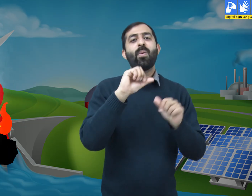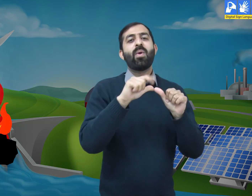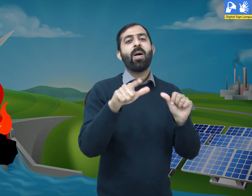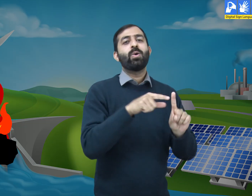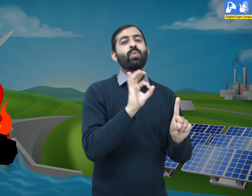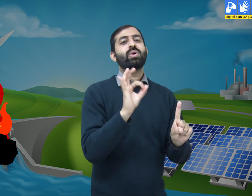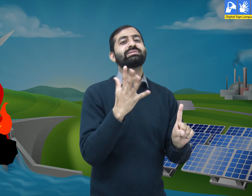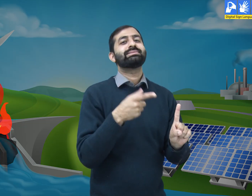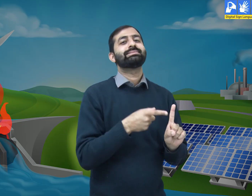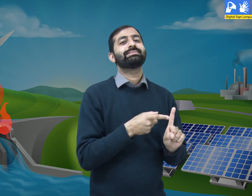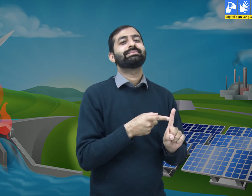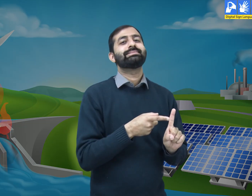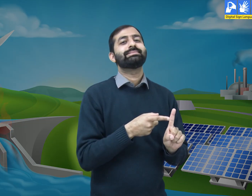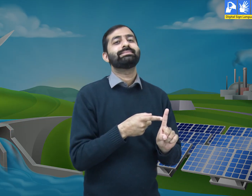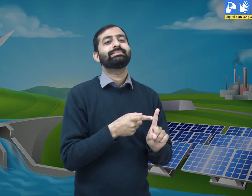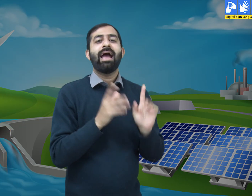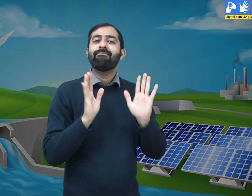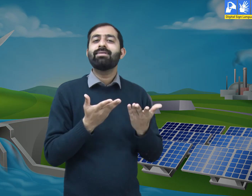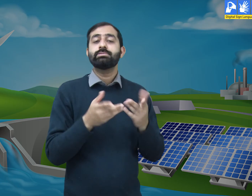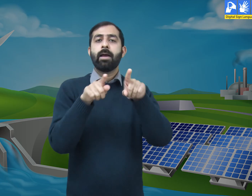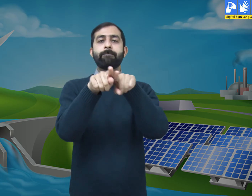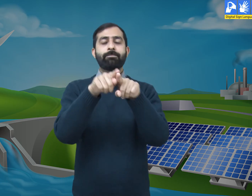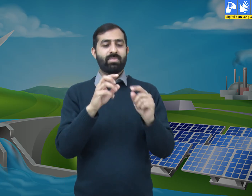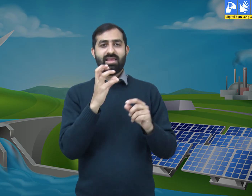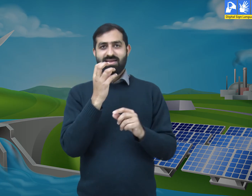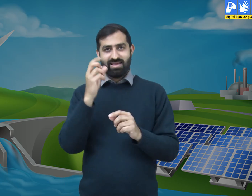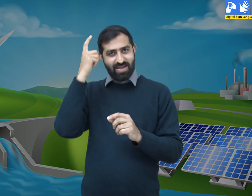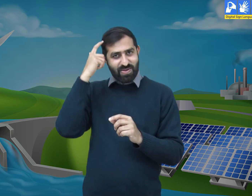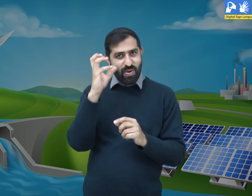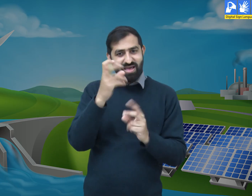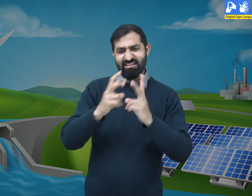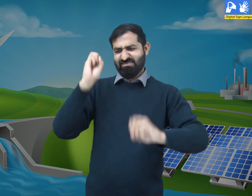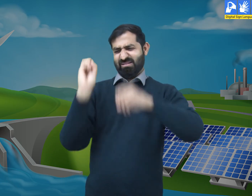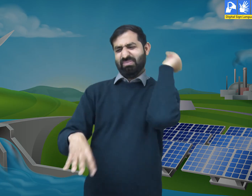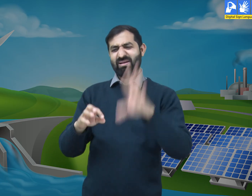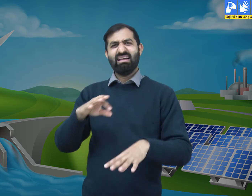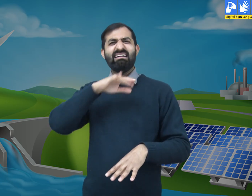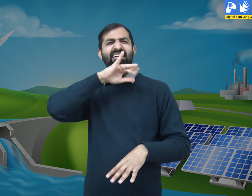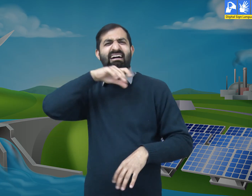So the use of coal has disadvantages too. Burning of coal cause air pollution.